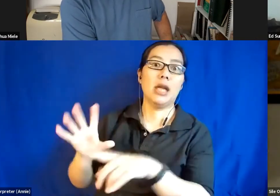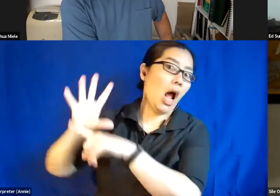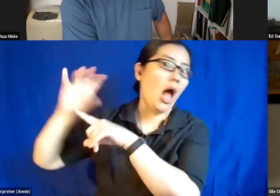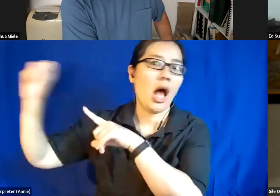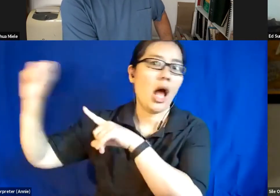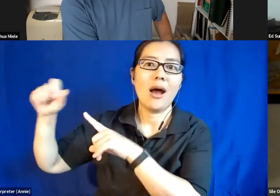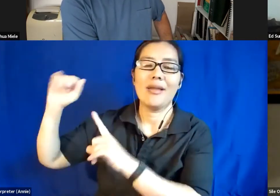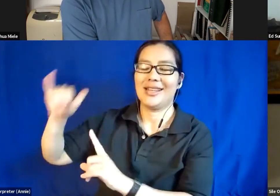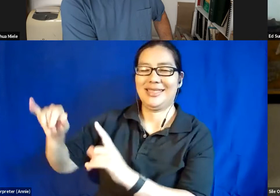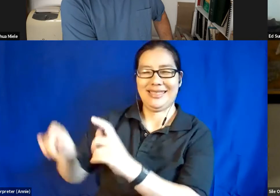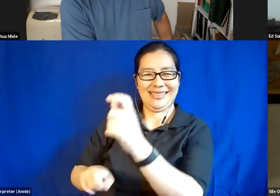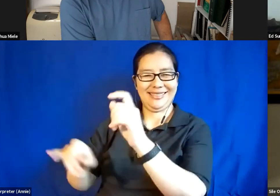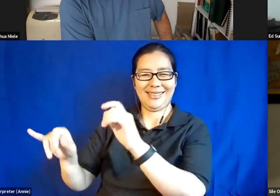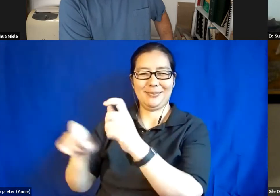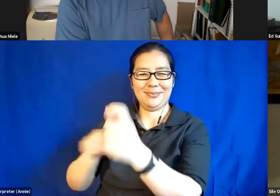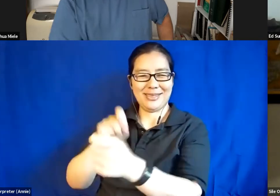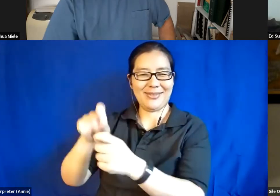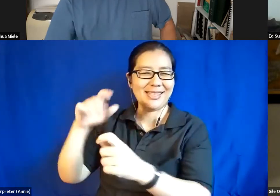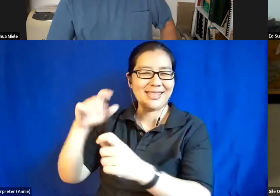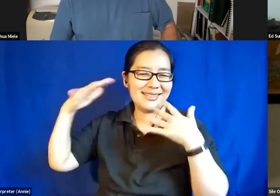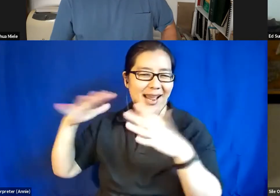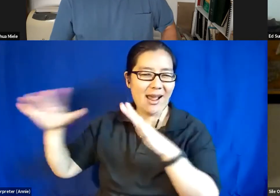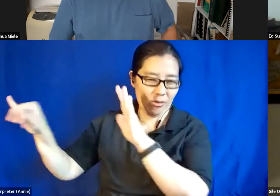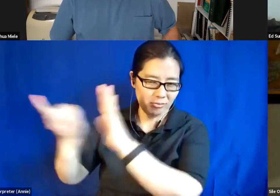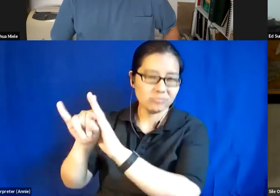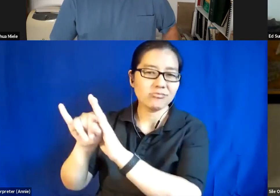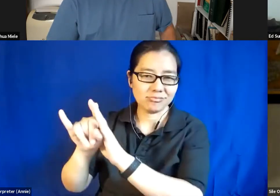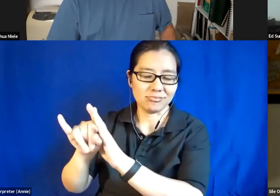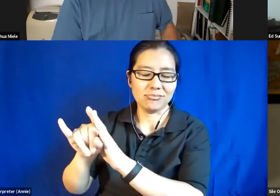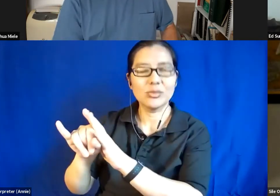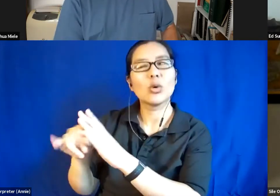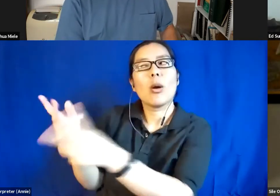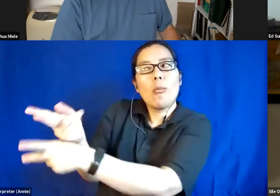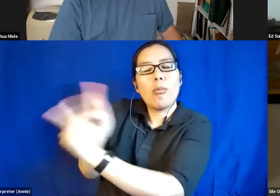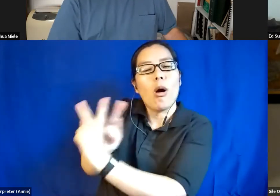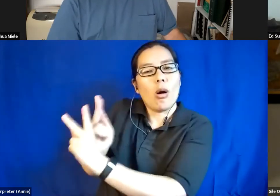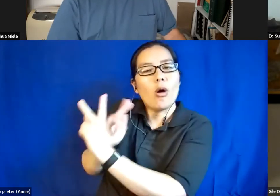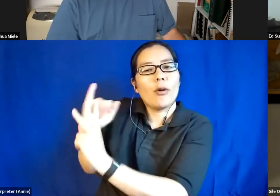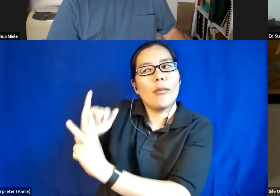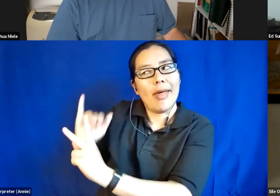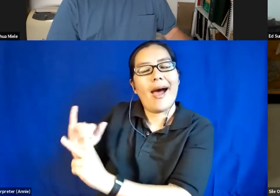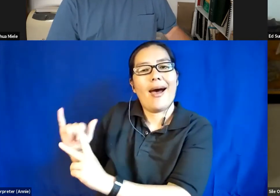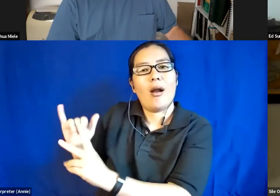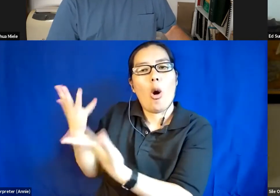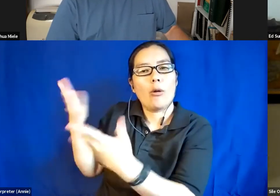borrow from those kind of that audio kind of